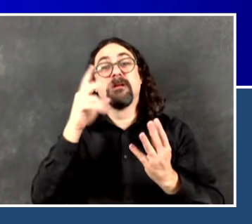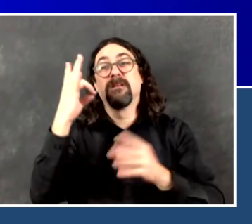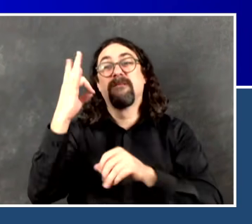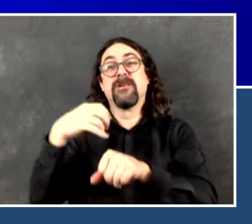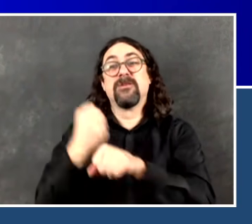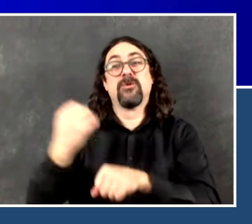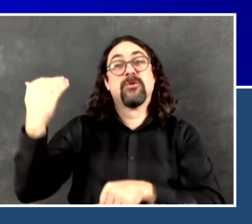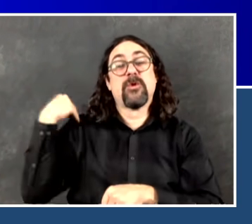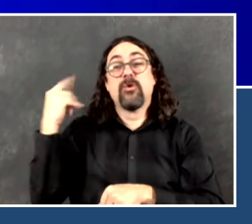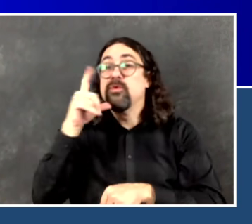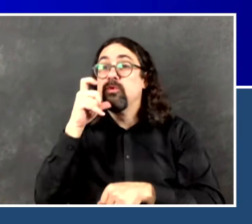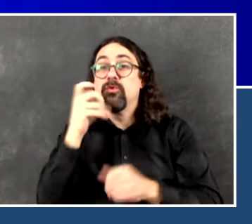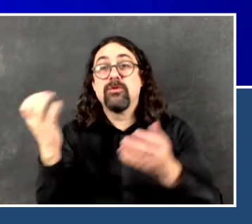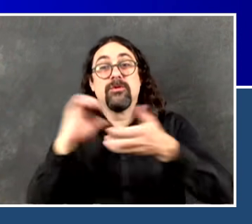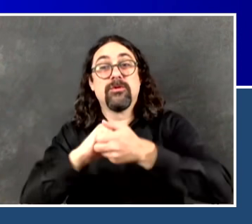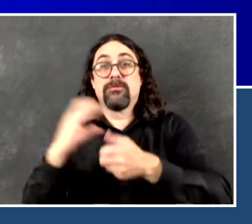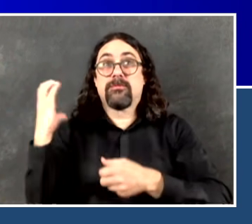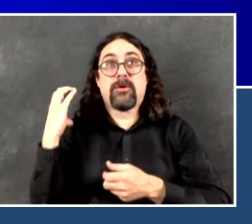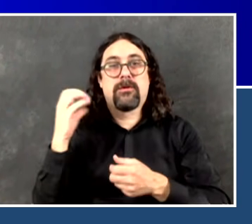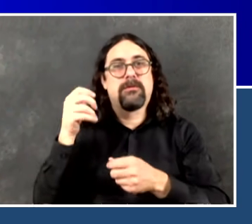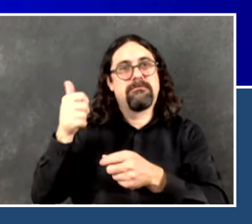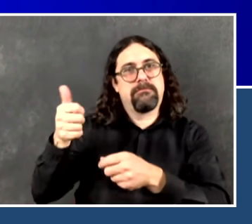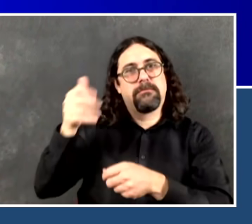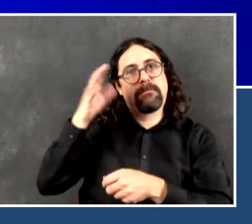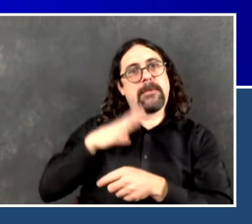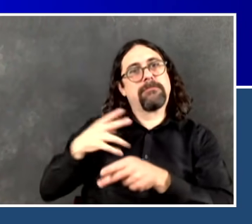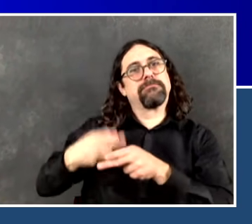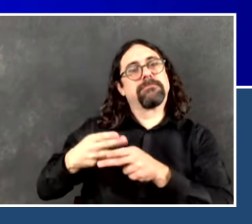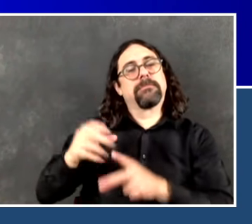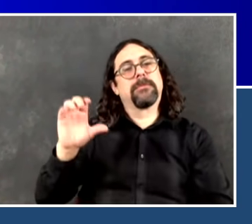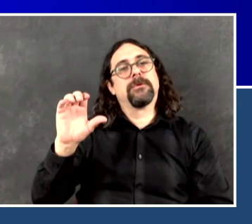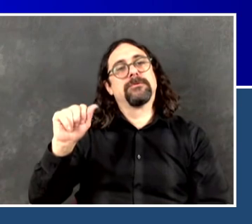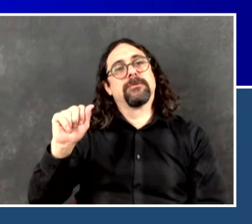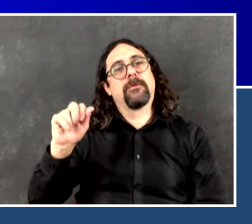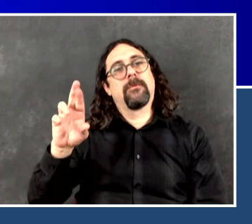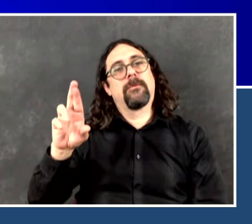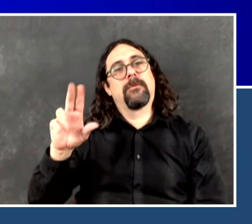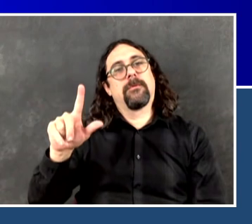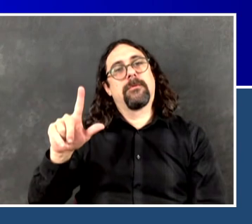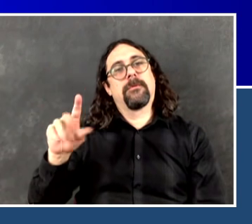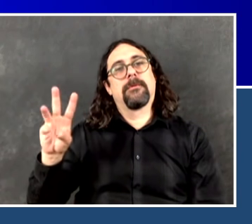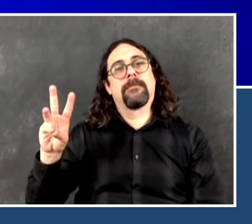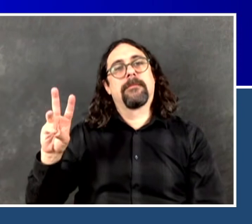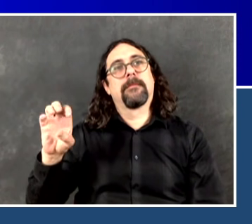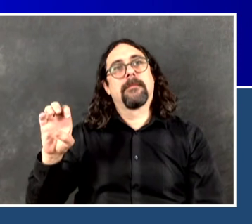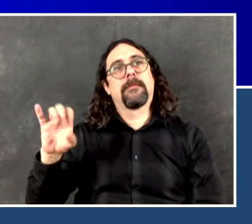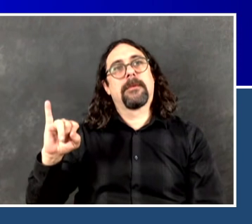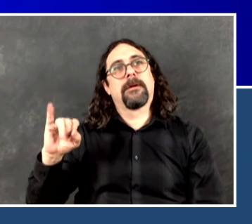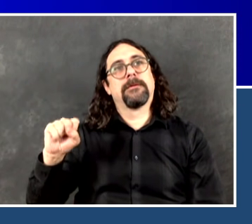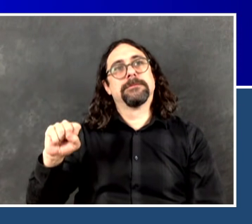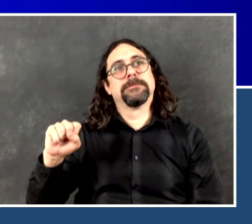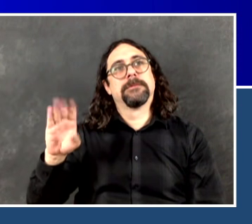SEVEN YEARS AGO JOINING US IS KARL. KARL HAS DONE IT ALL FOR NEW YORK ITCY. AND MOST RECENTLY